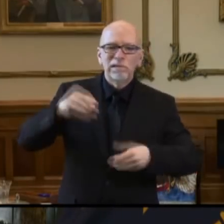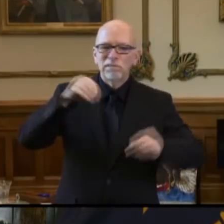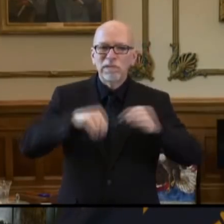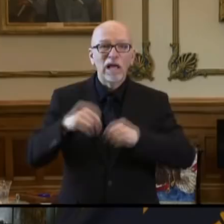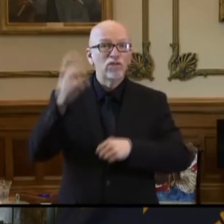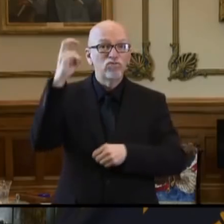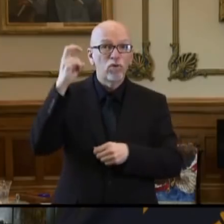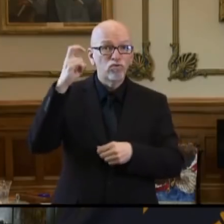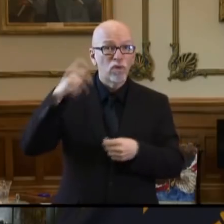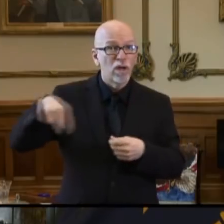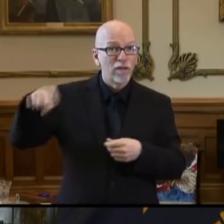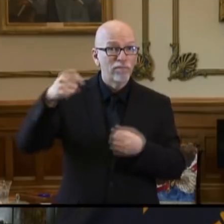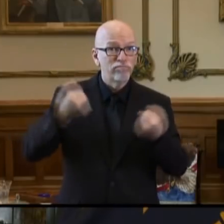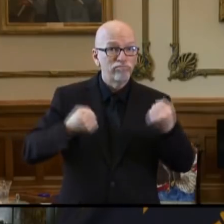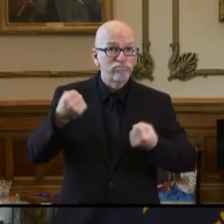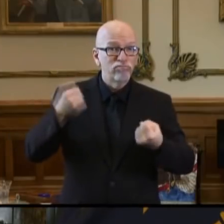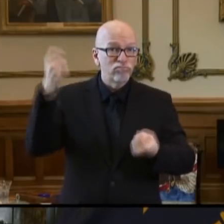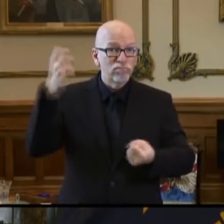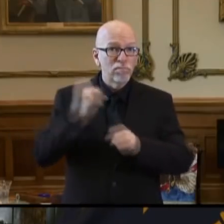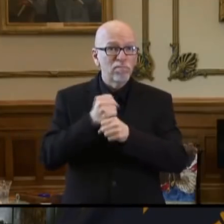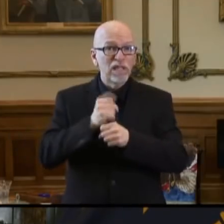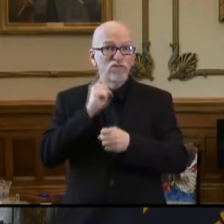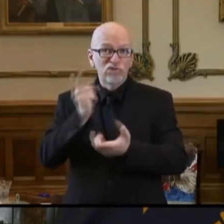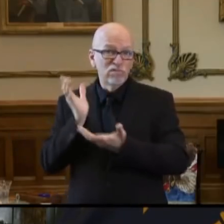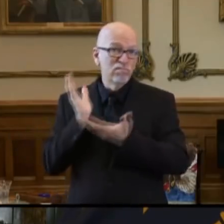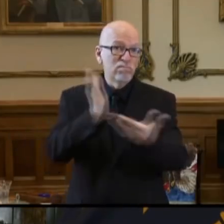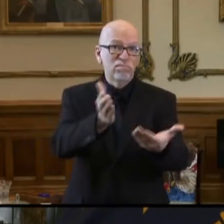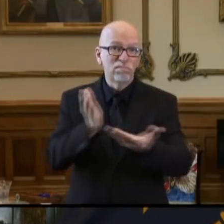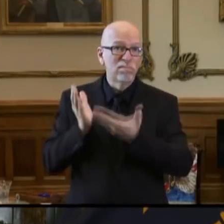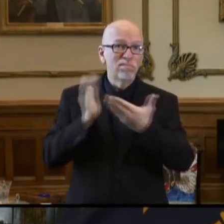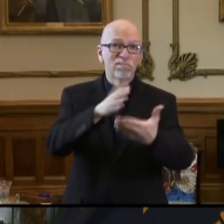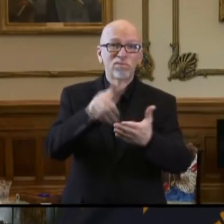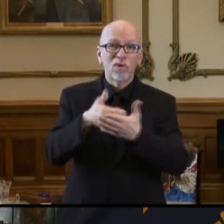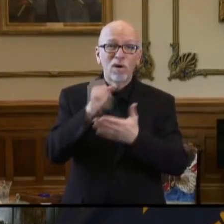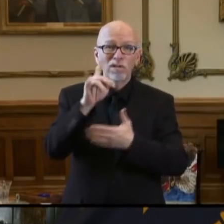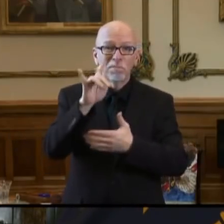PACKING AND LOADING AND UNLOADING AND ALL THE TRUCK